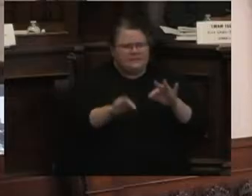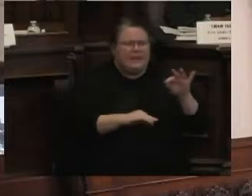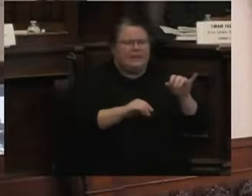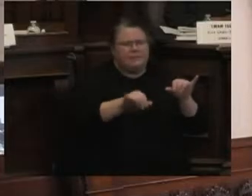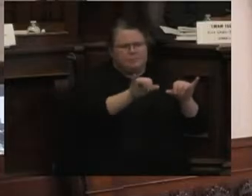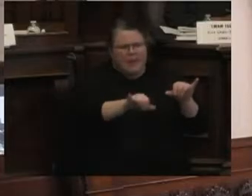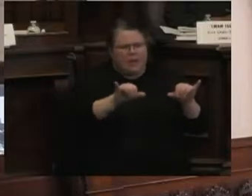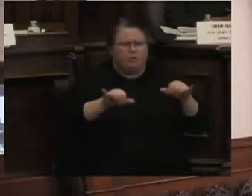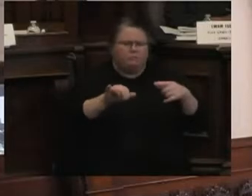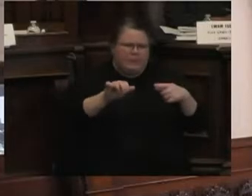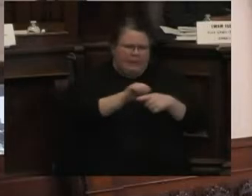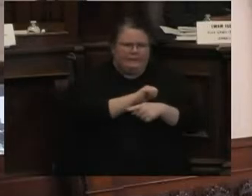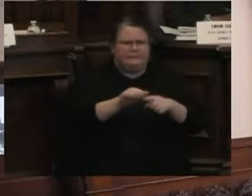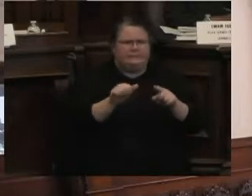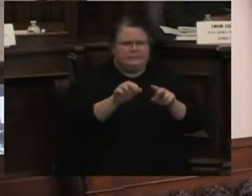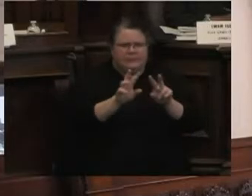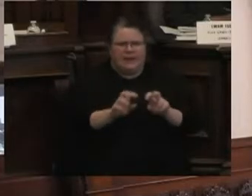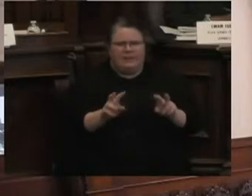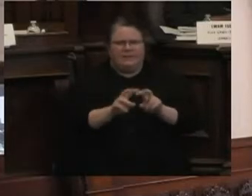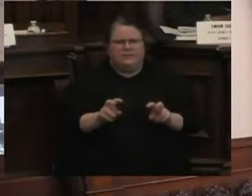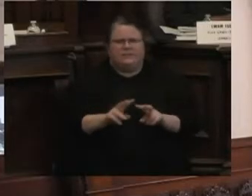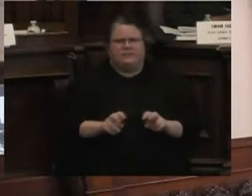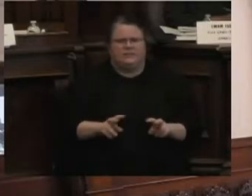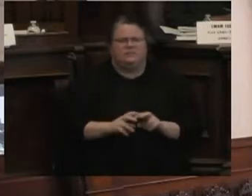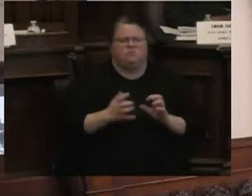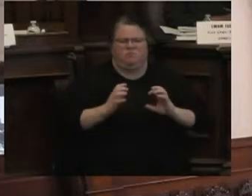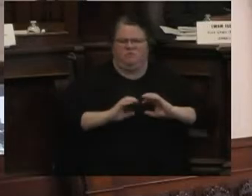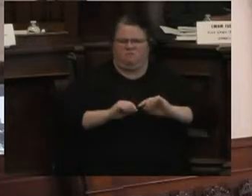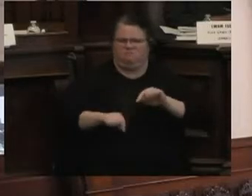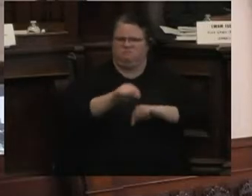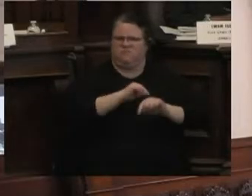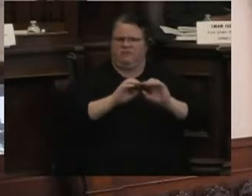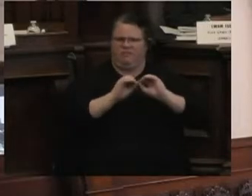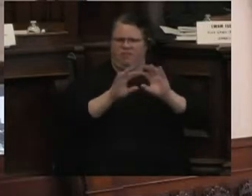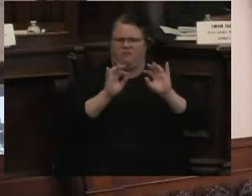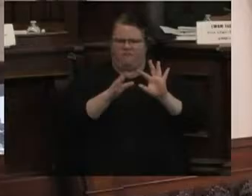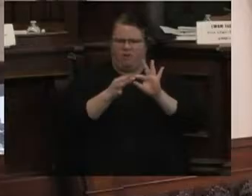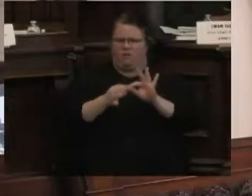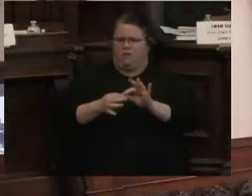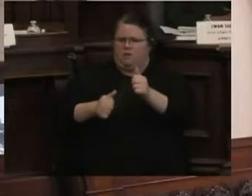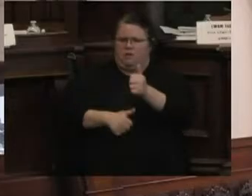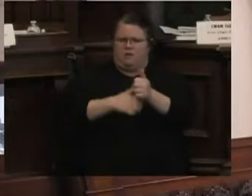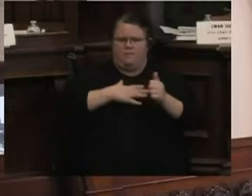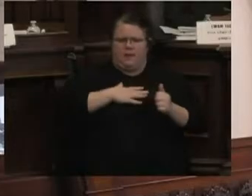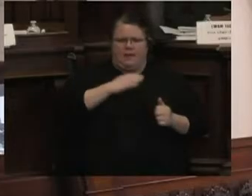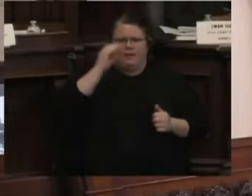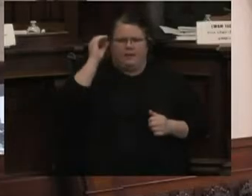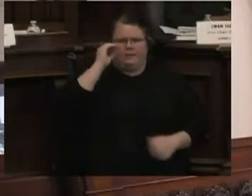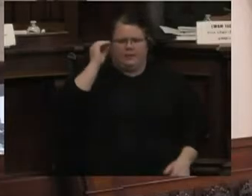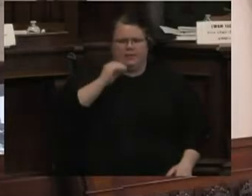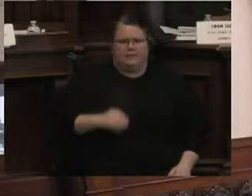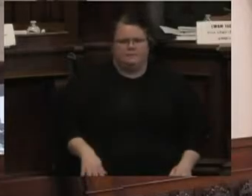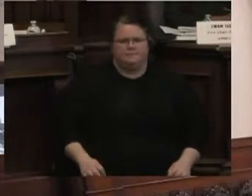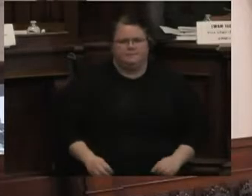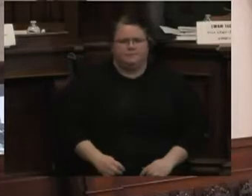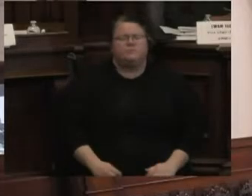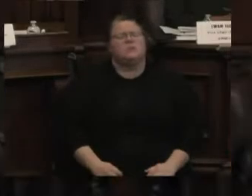mention one thing related to sort of patterned and trend and practices analysis. And that's,